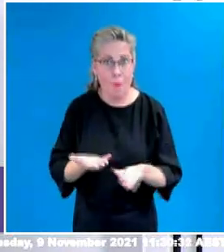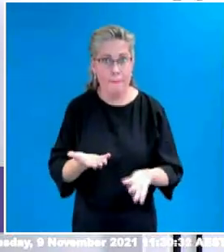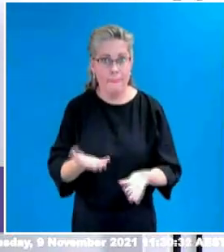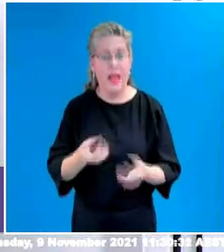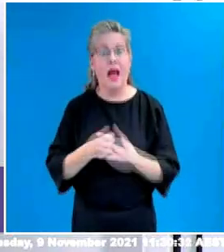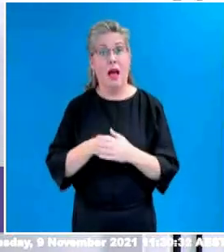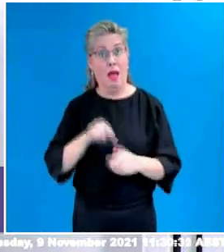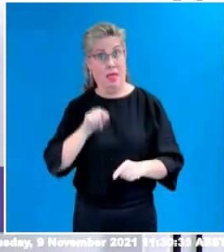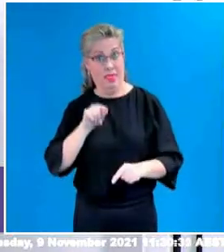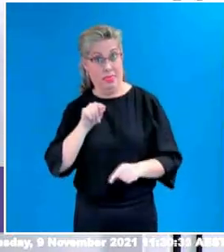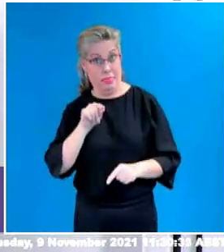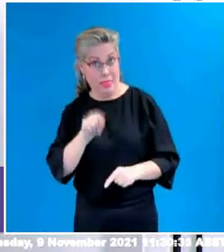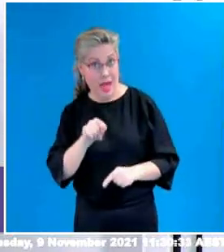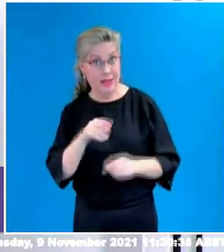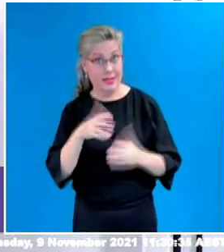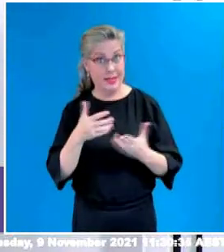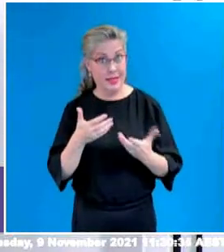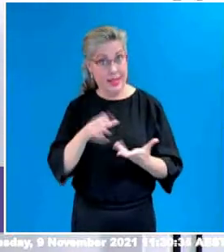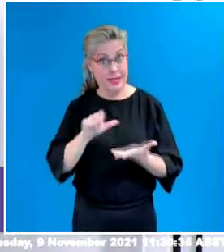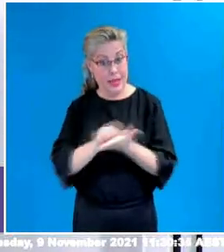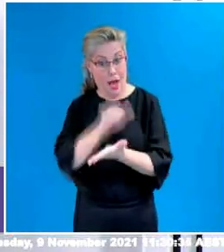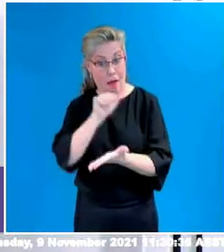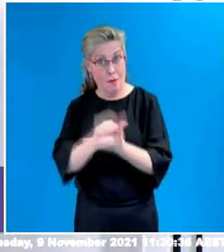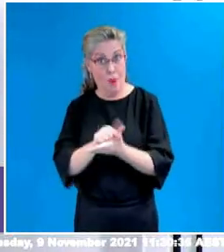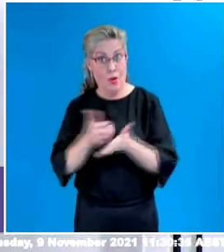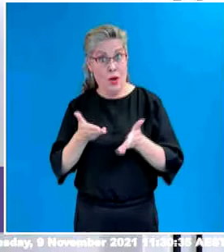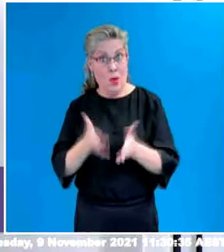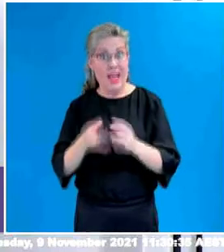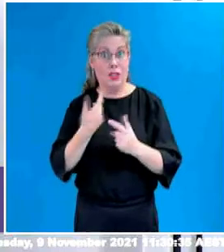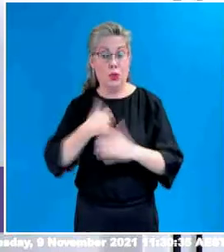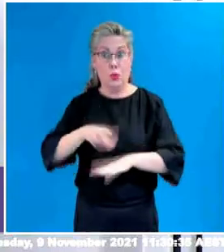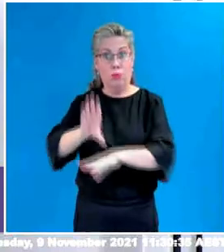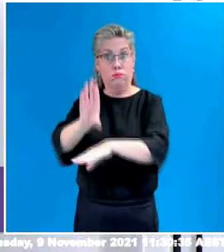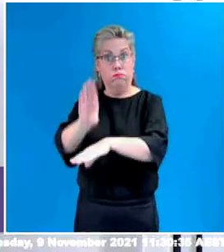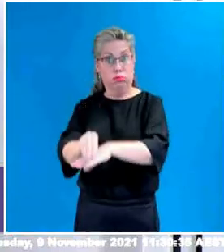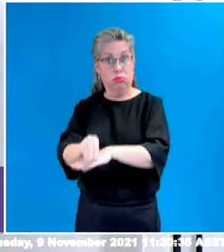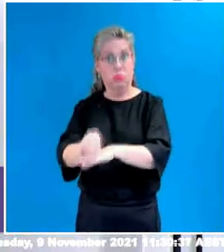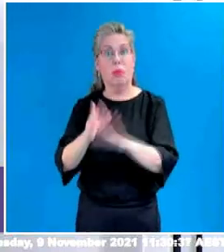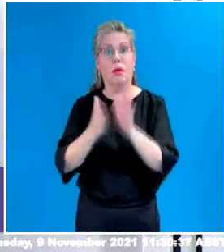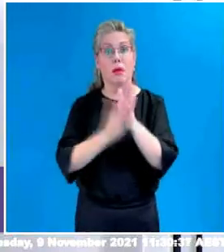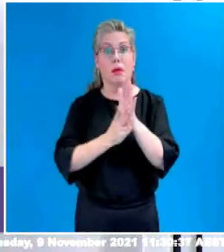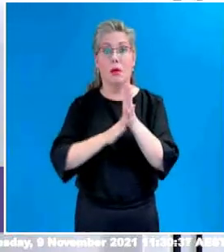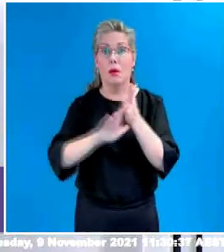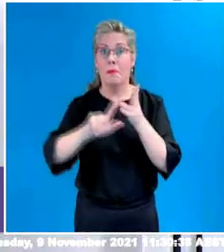The Australian Modern Slavery Act is probably the first iteration of this type of reporting.